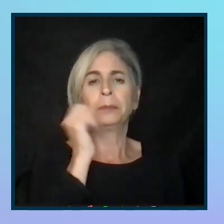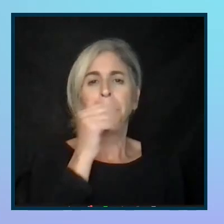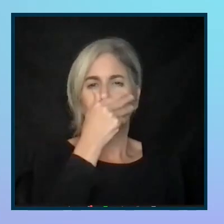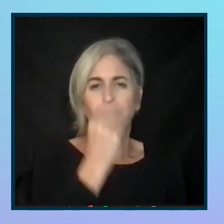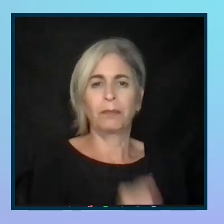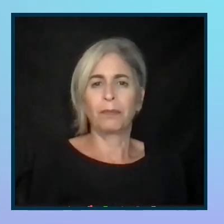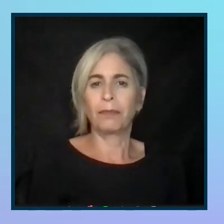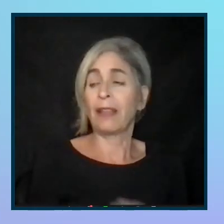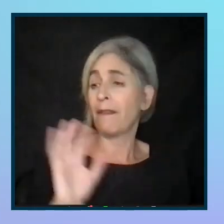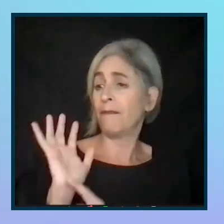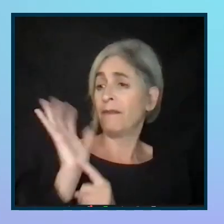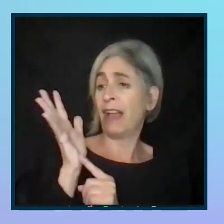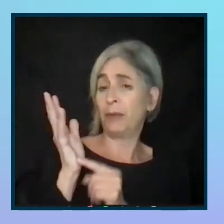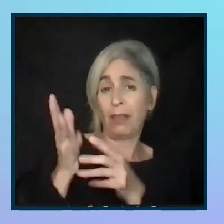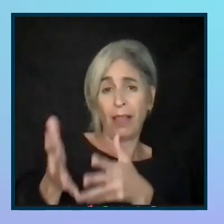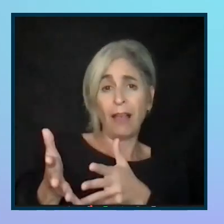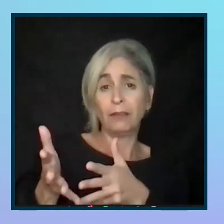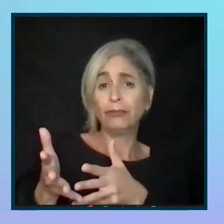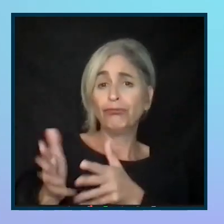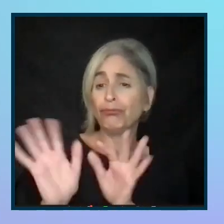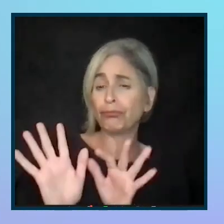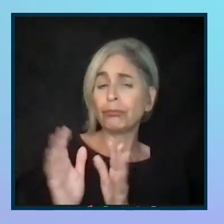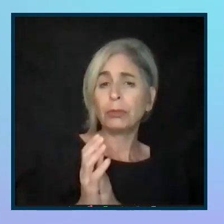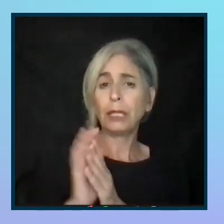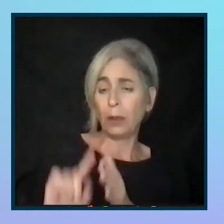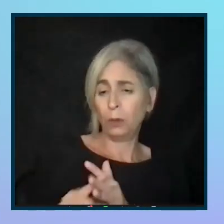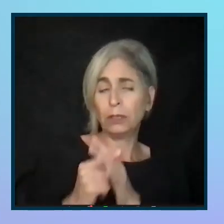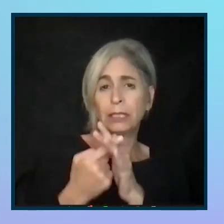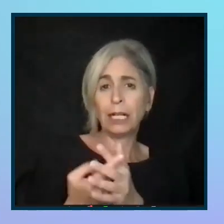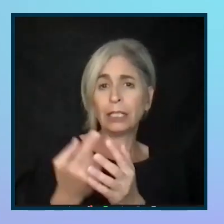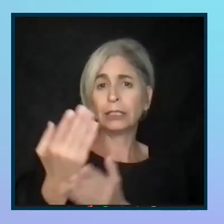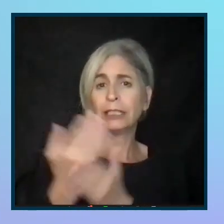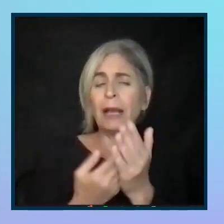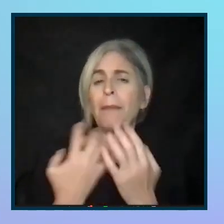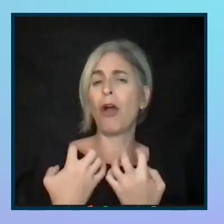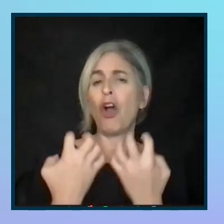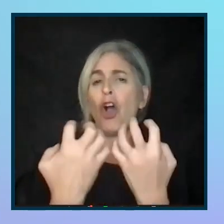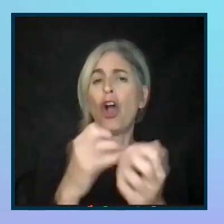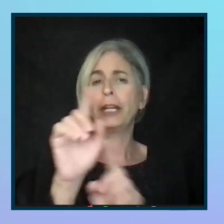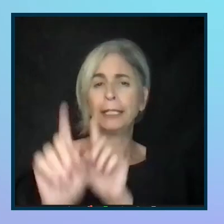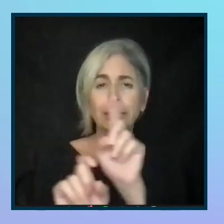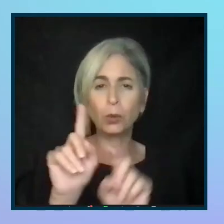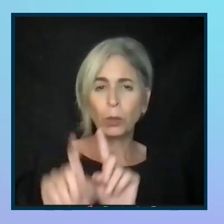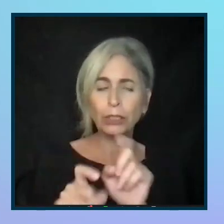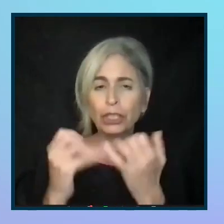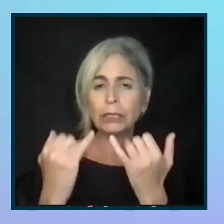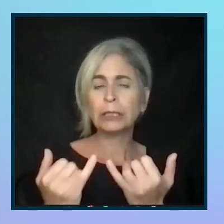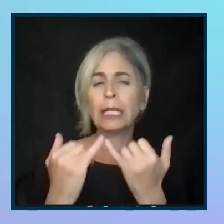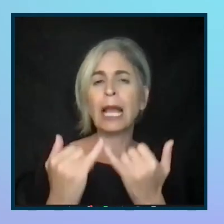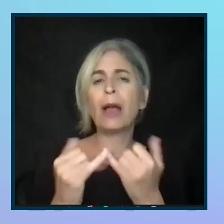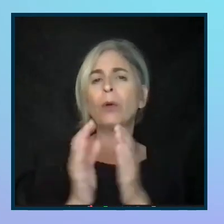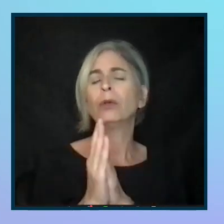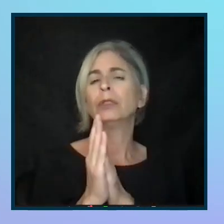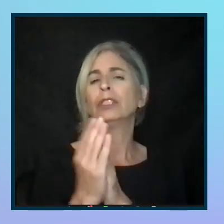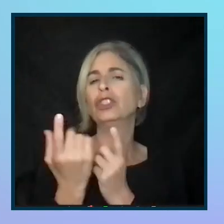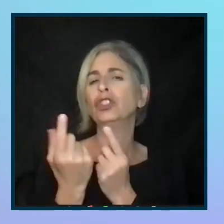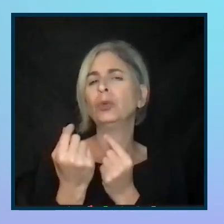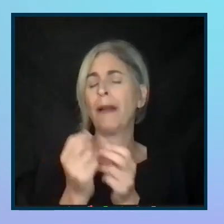And we have five minutes left, so I will start doing some more audience questions. Maybe we'll do this a little rapid fire,